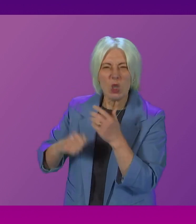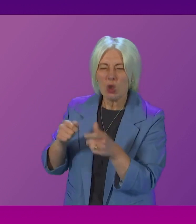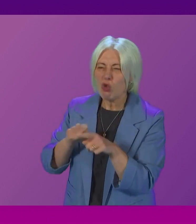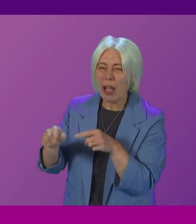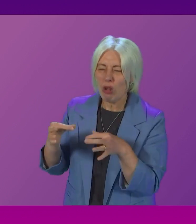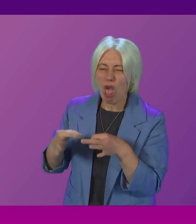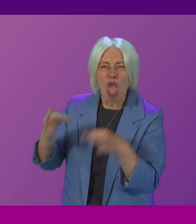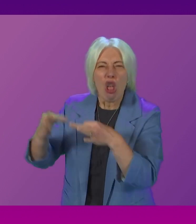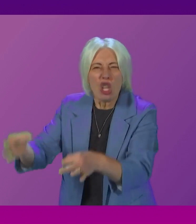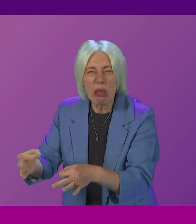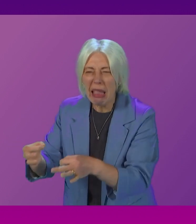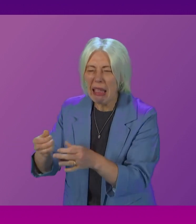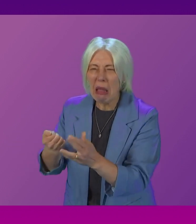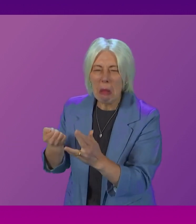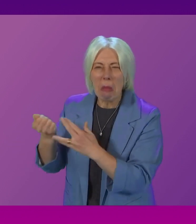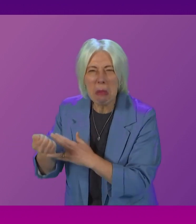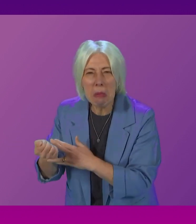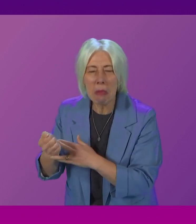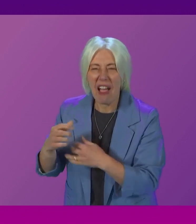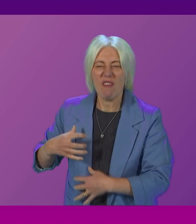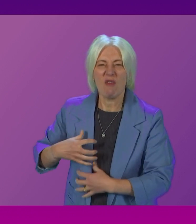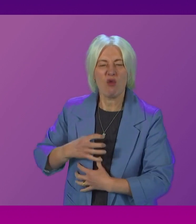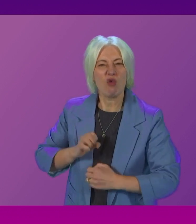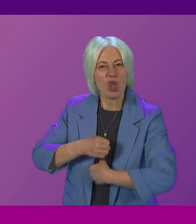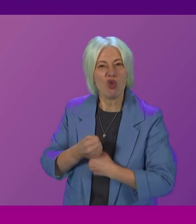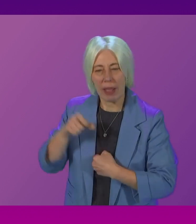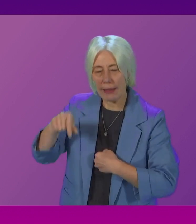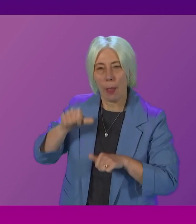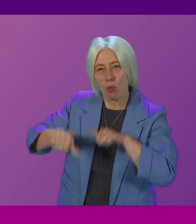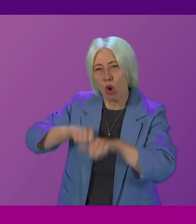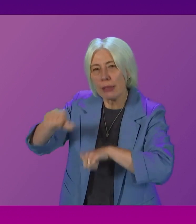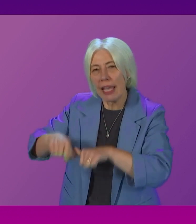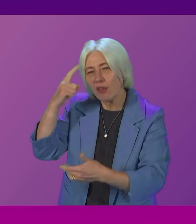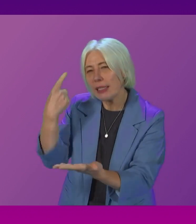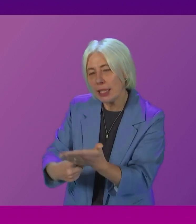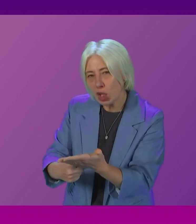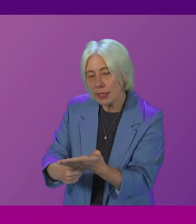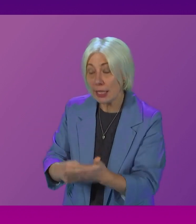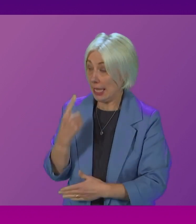delay and frustrate the decision-making process. Neither yesterday nor the day